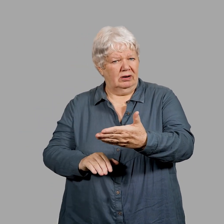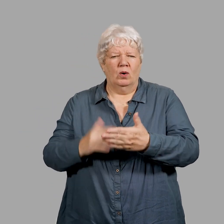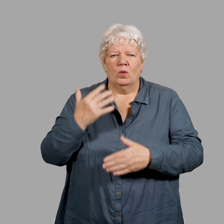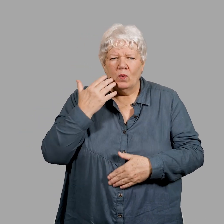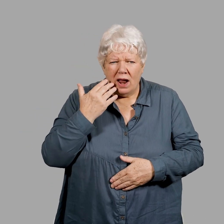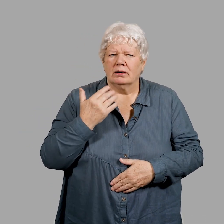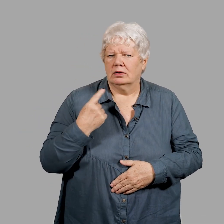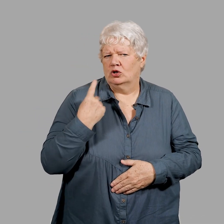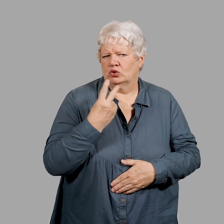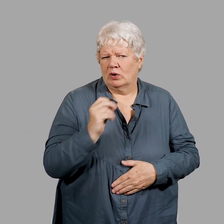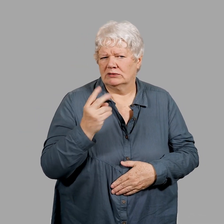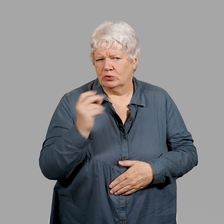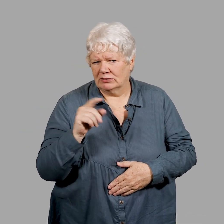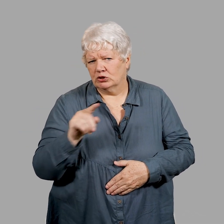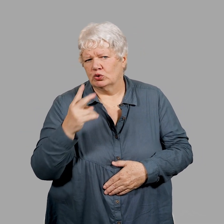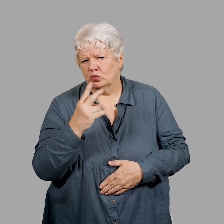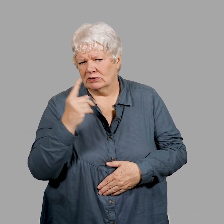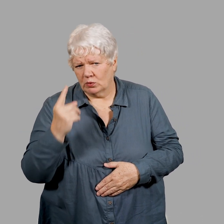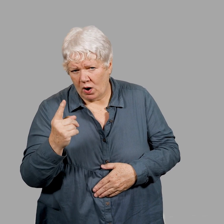Date: External resources added to webpage in academic year 2020-21.